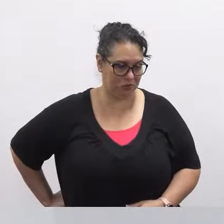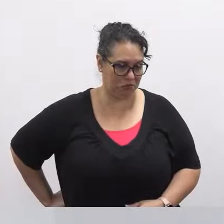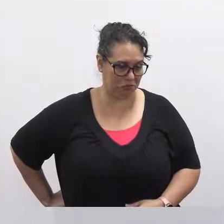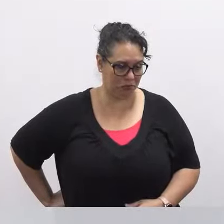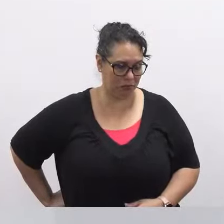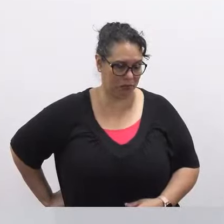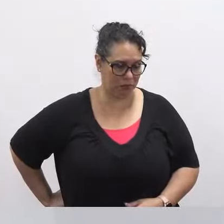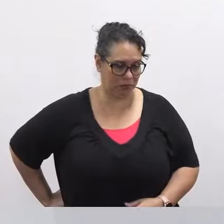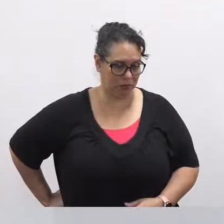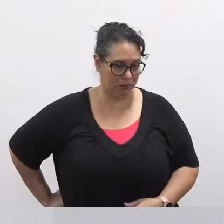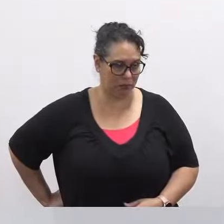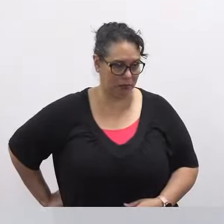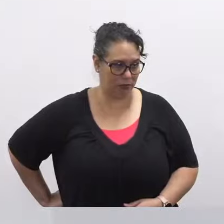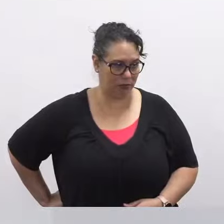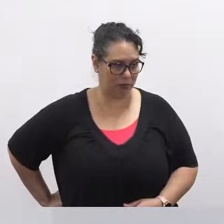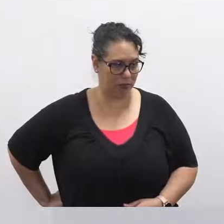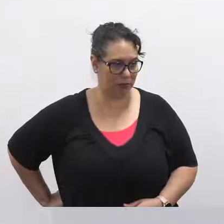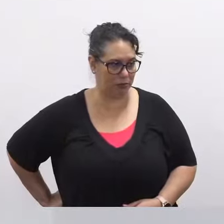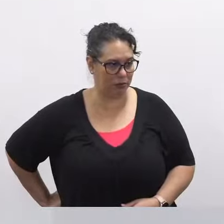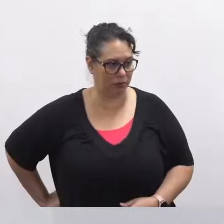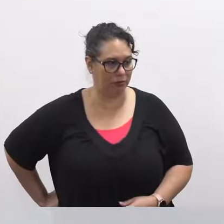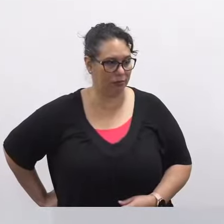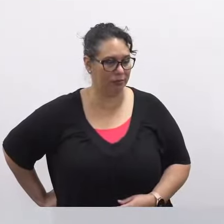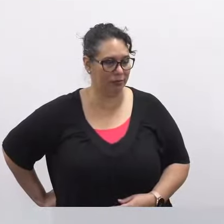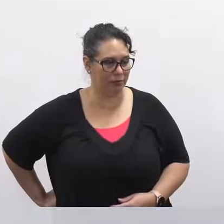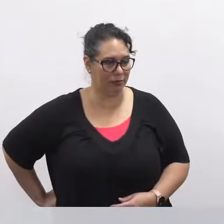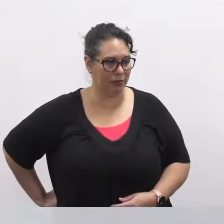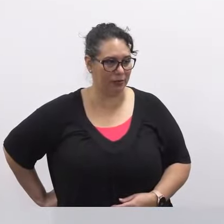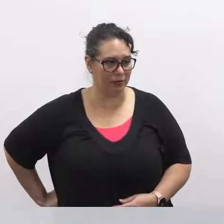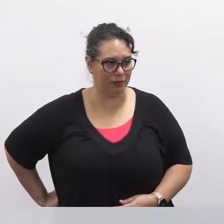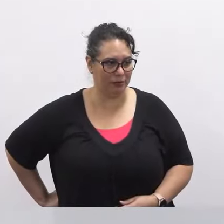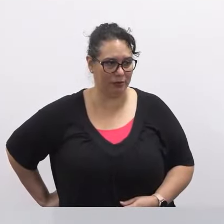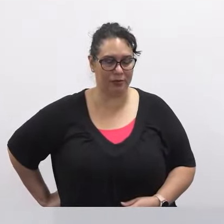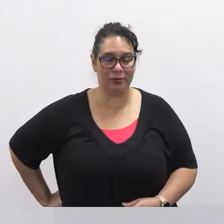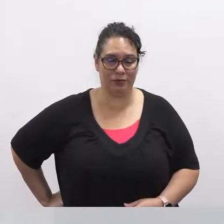[Edson] Introduce yourself, and you can take on, like you have three minutes. Good evening, welcome.